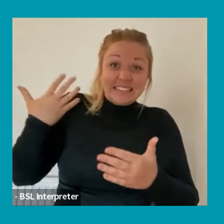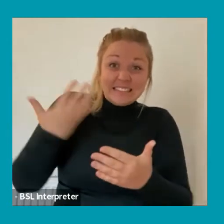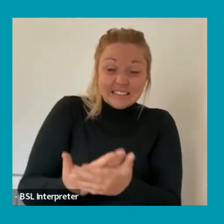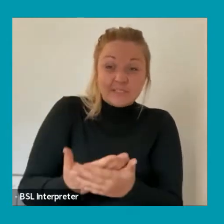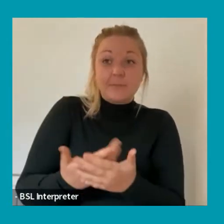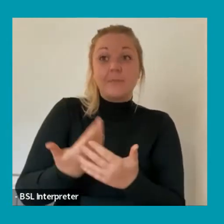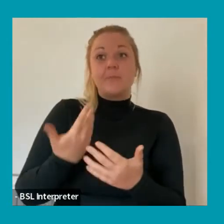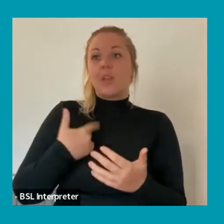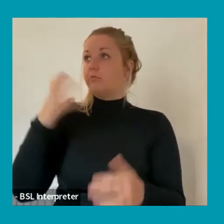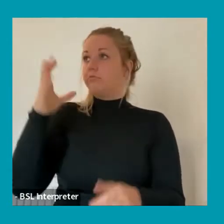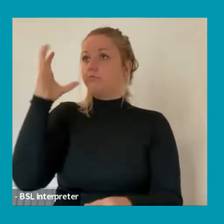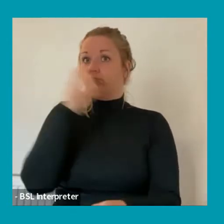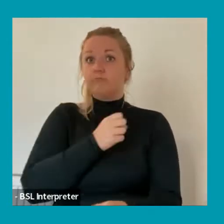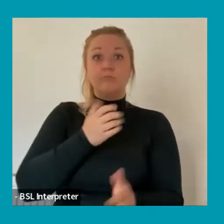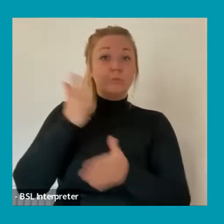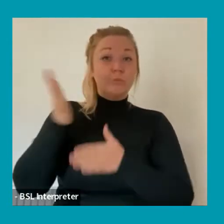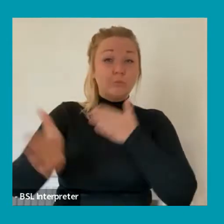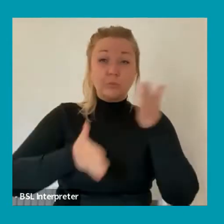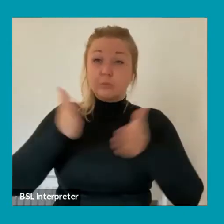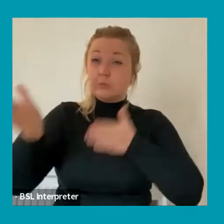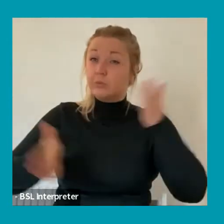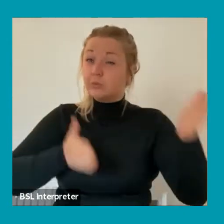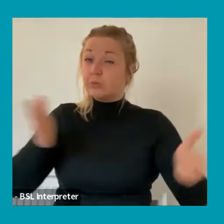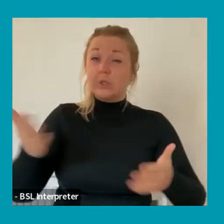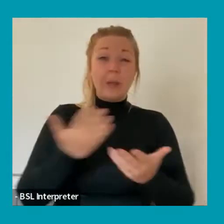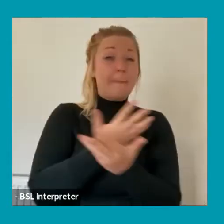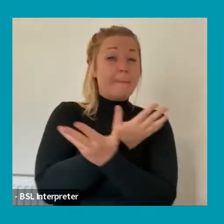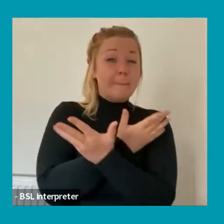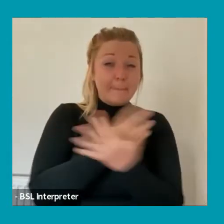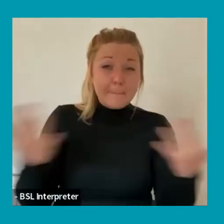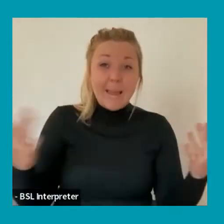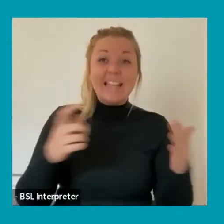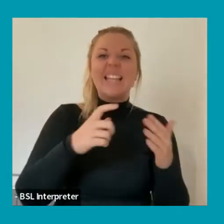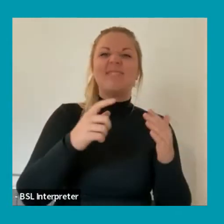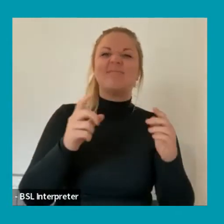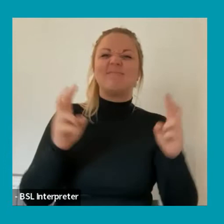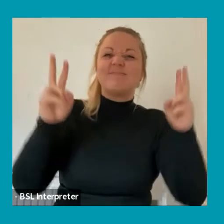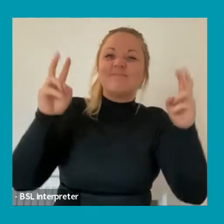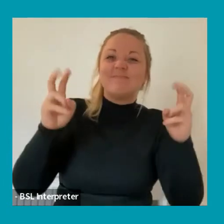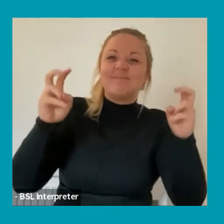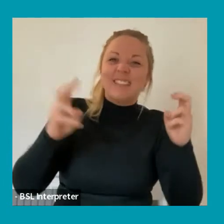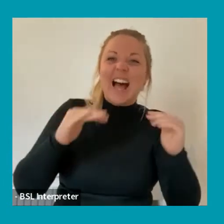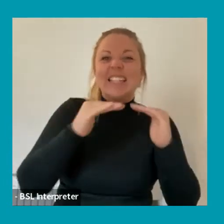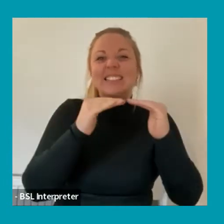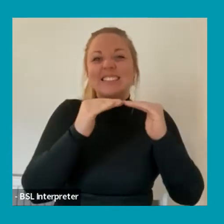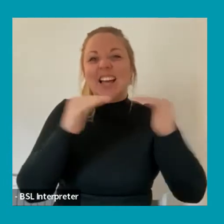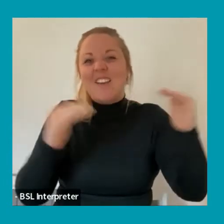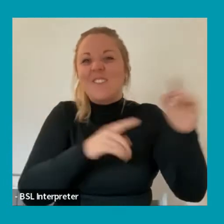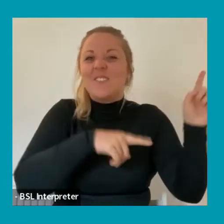so many so-called diversity events where it would be you know white